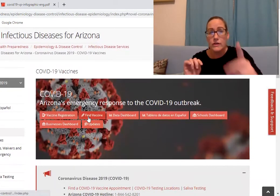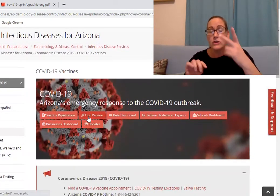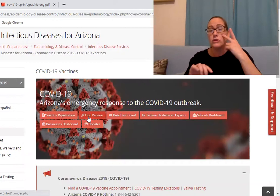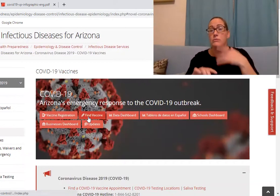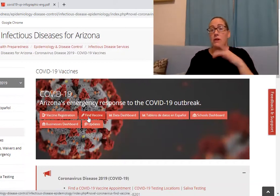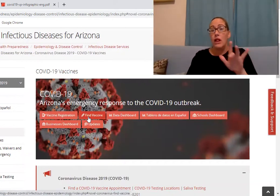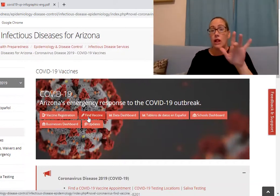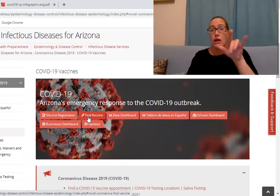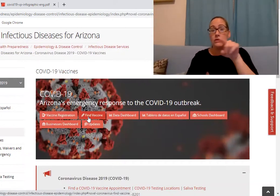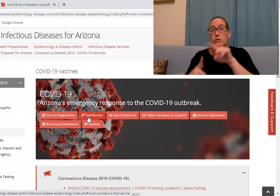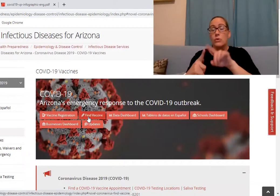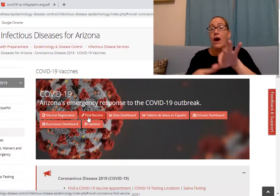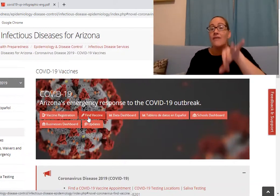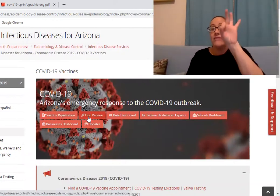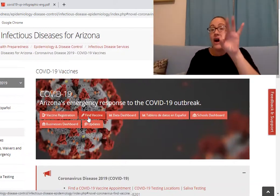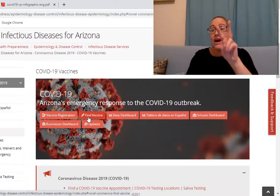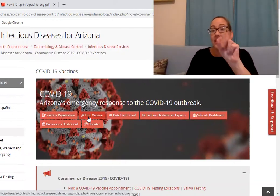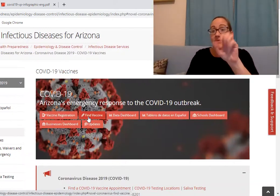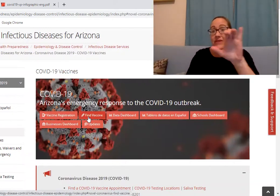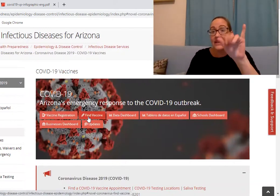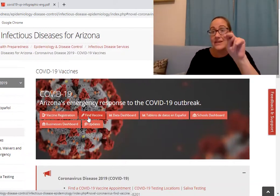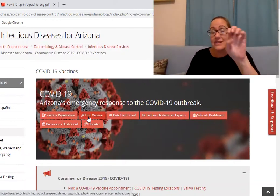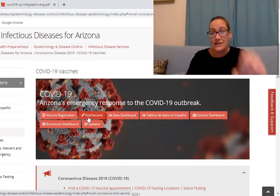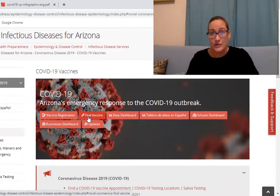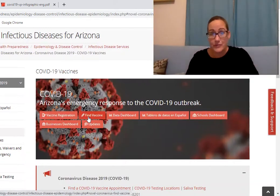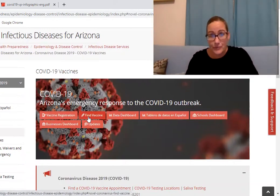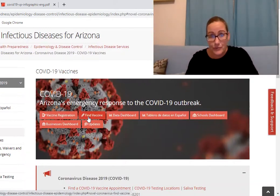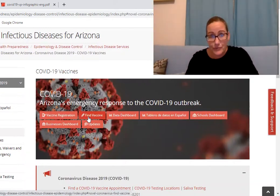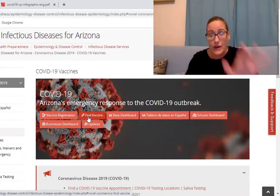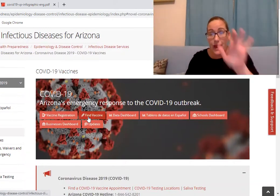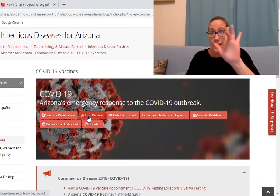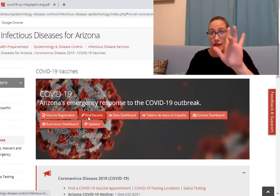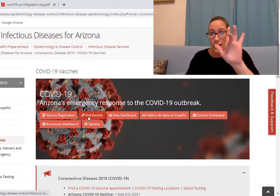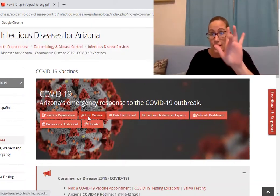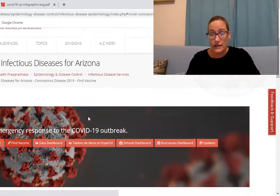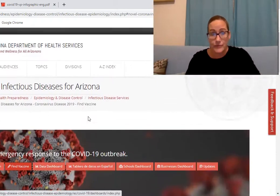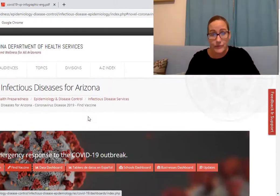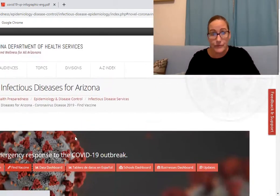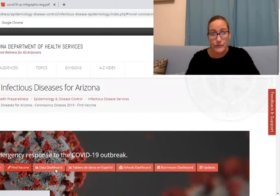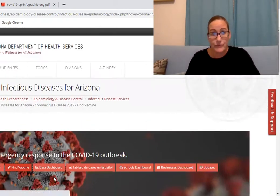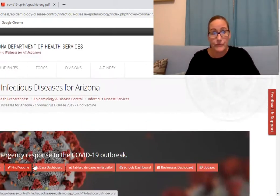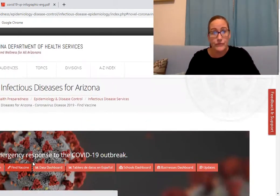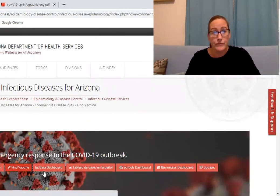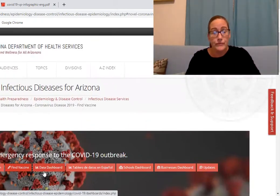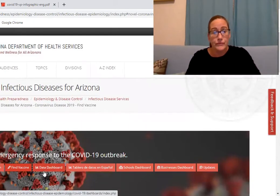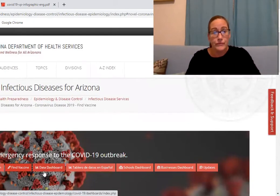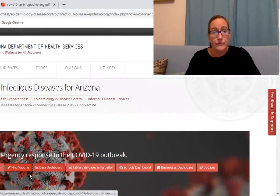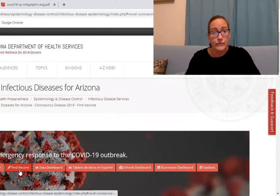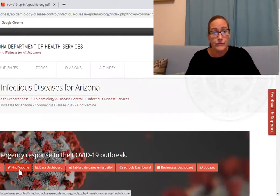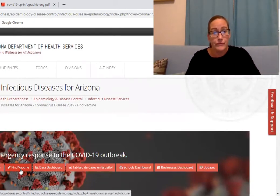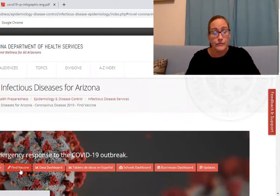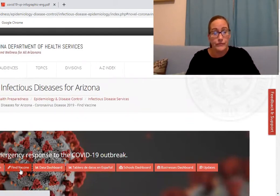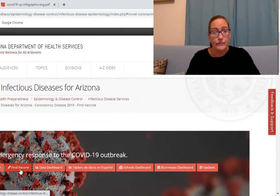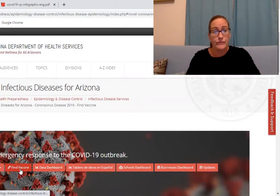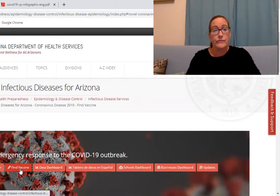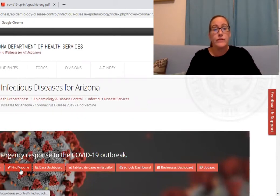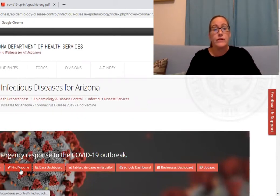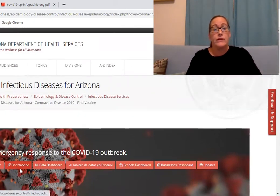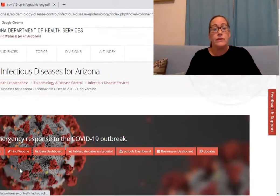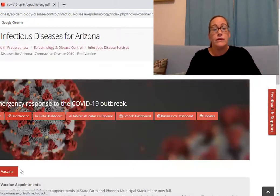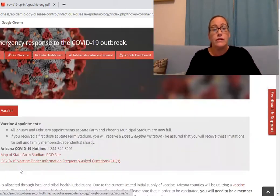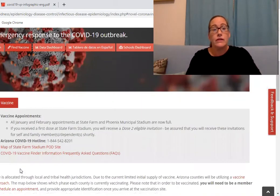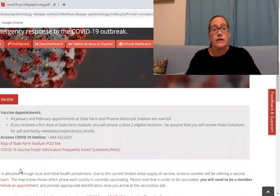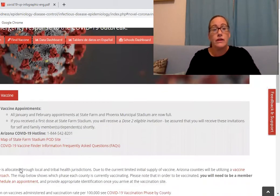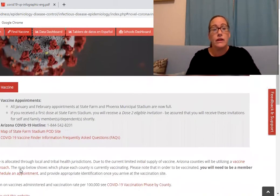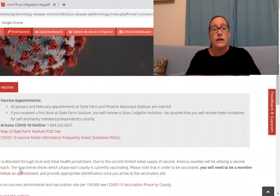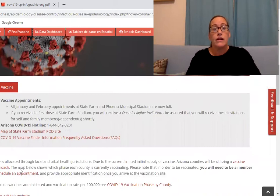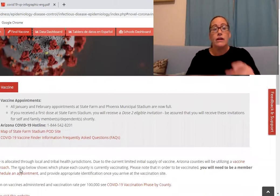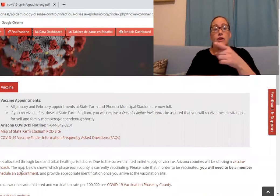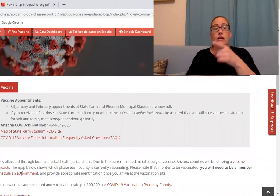You see where the mouse is at, "Find vaccine"? (Amy moved the mouse to "Find Vaccine" tab). Click on that. (Amy clicked on the tab, it returned to the vaccine site search).